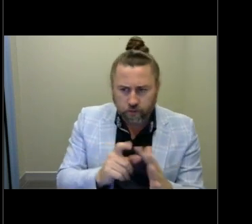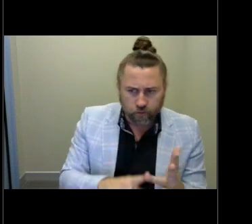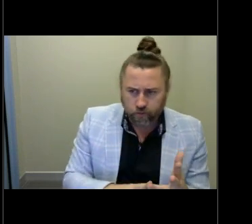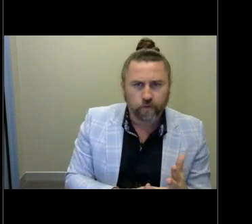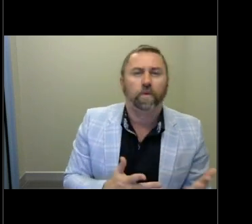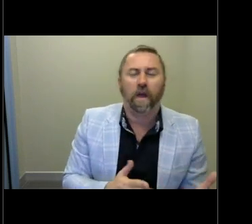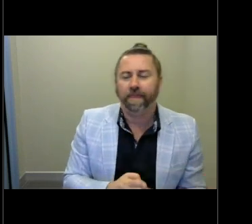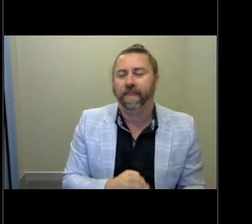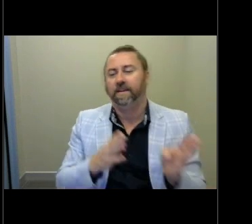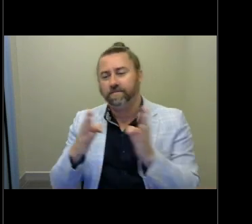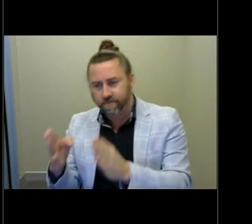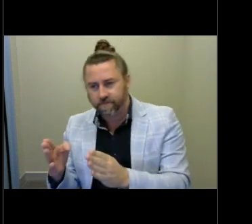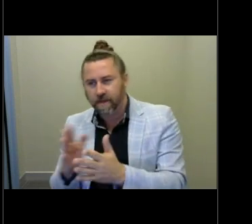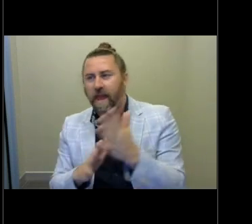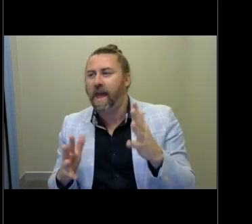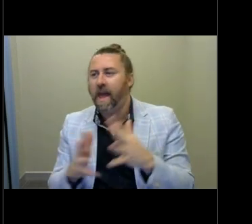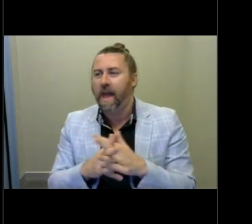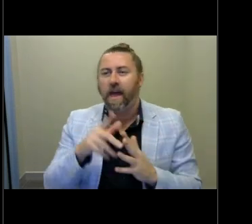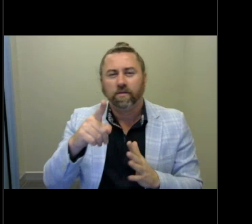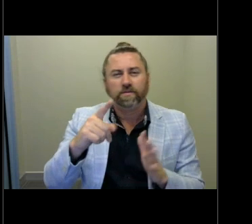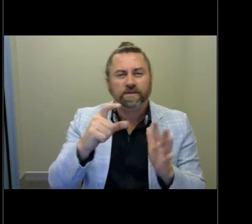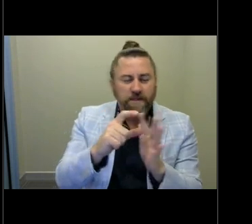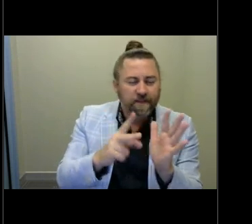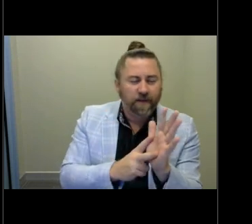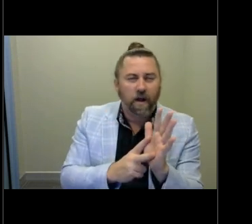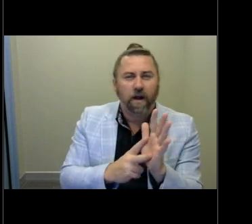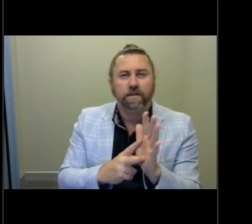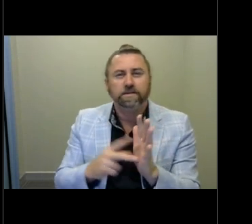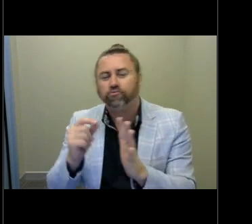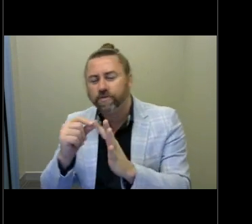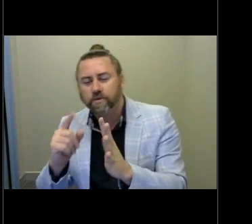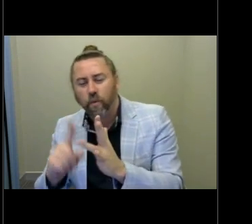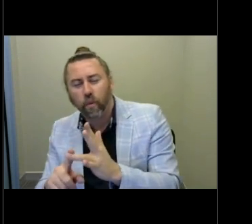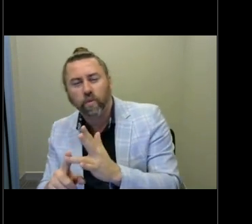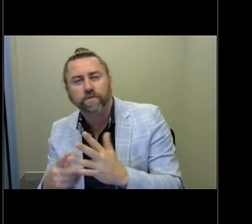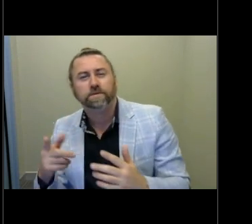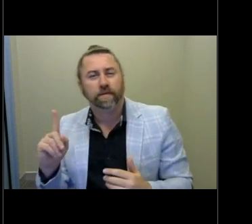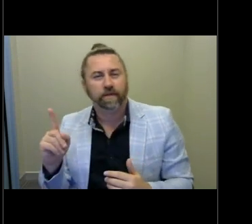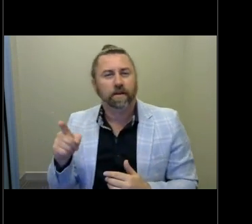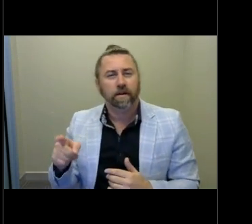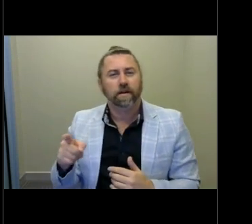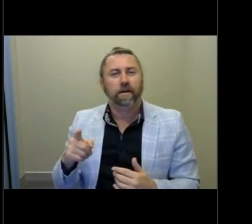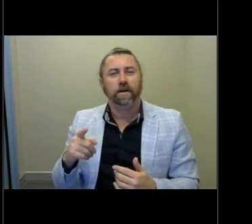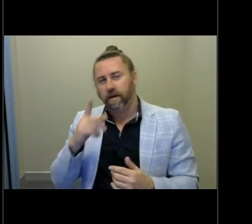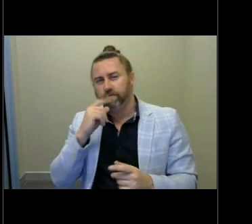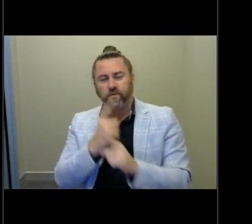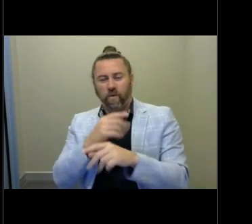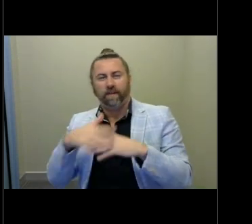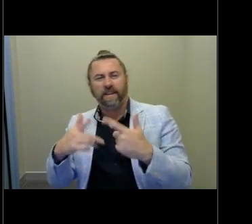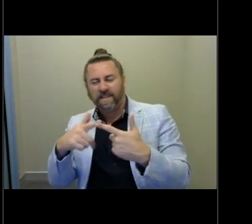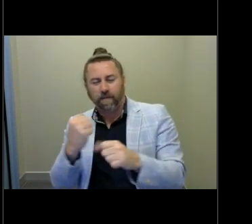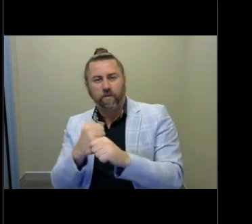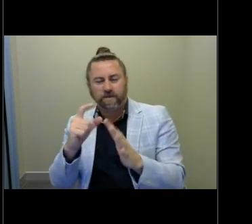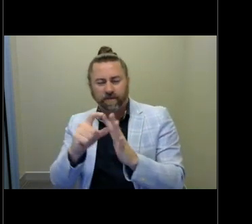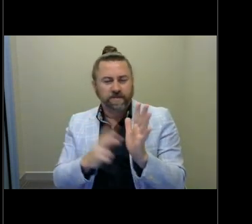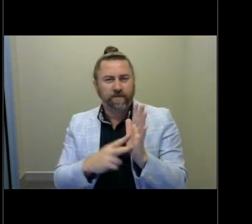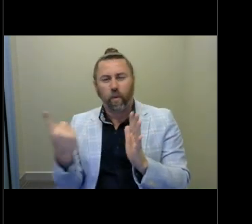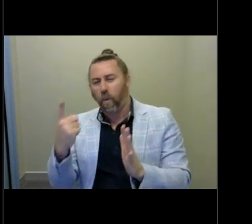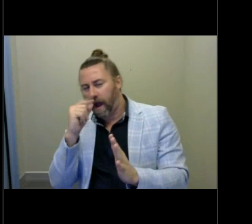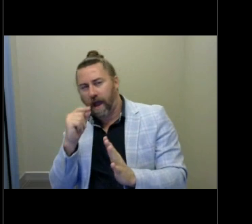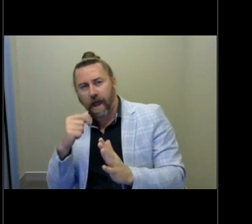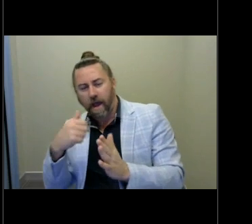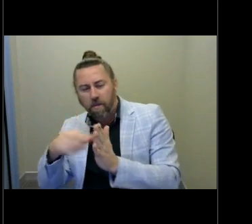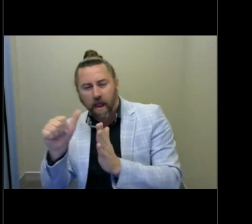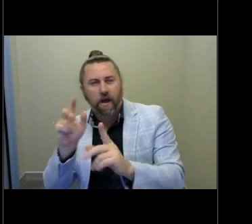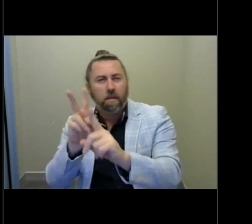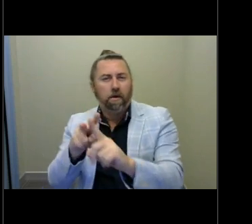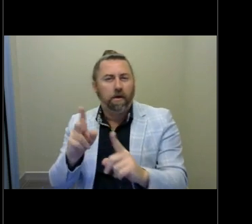options explained fact sheet talks about examples of DV, who can apply and how do you get a